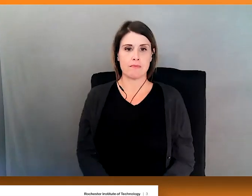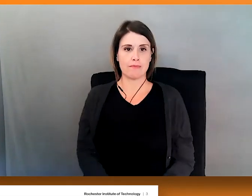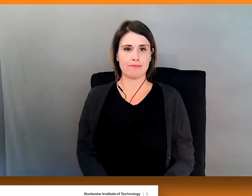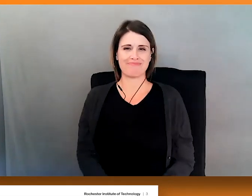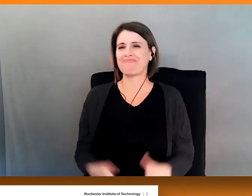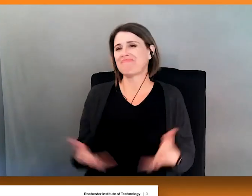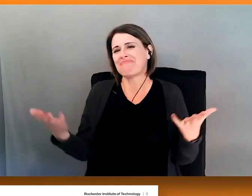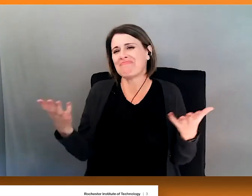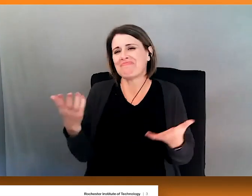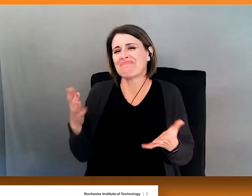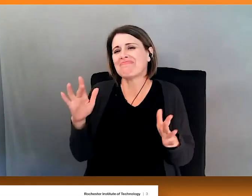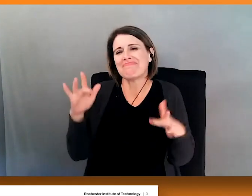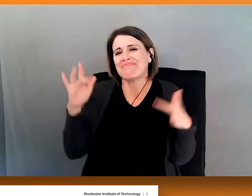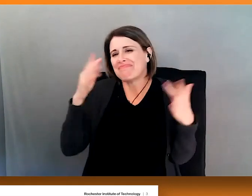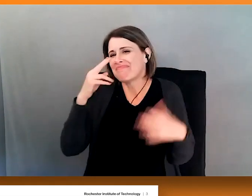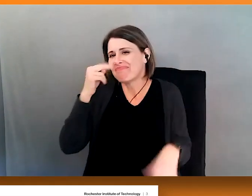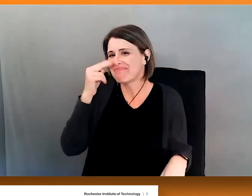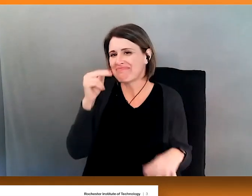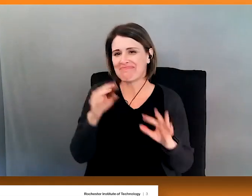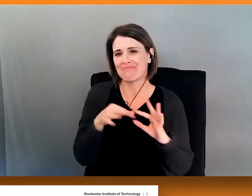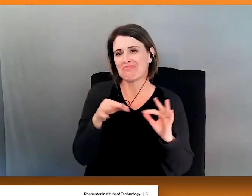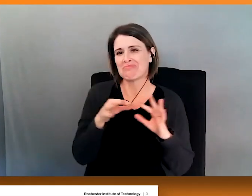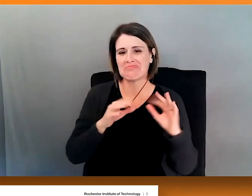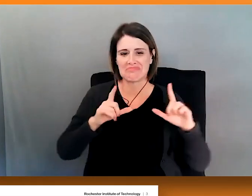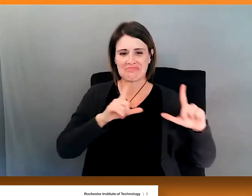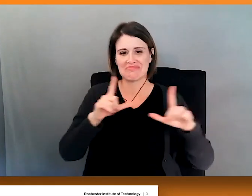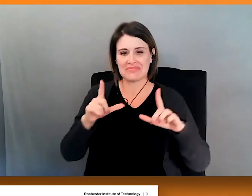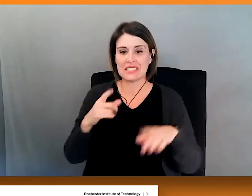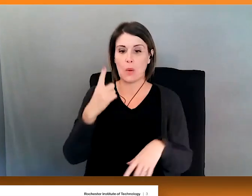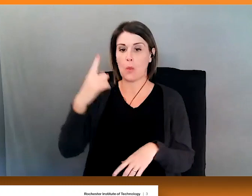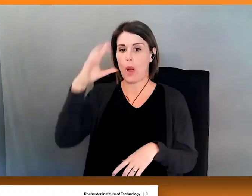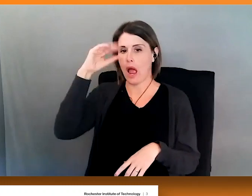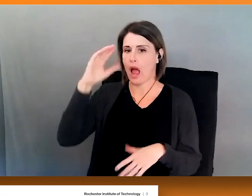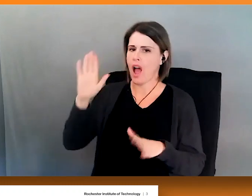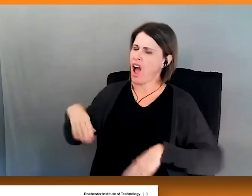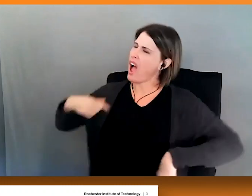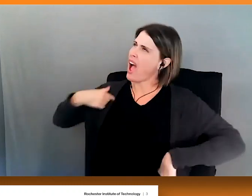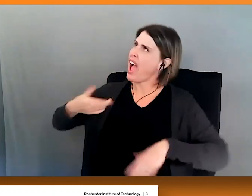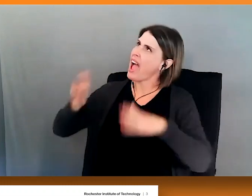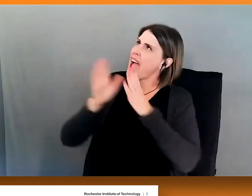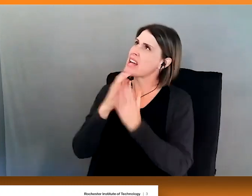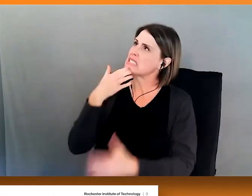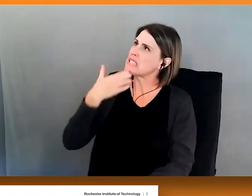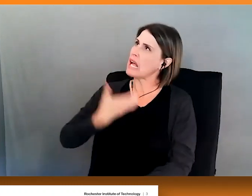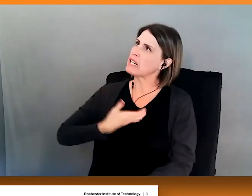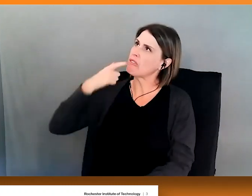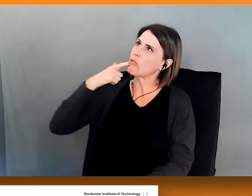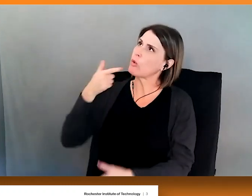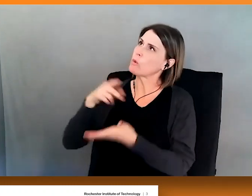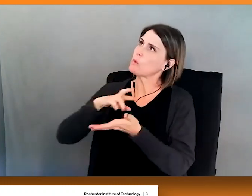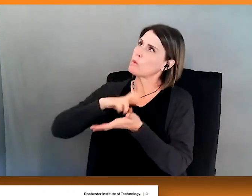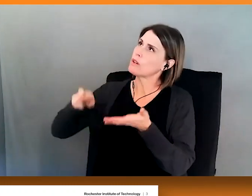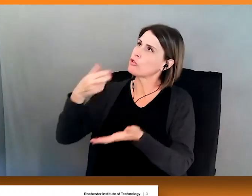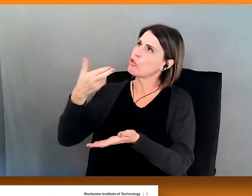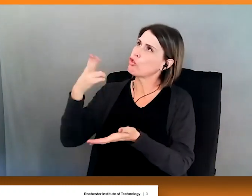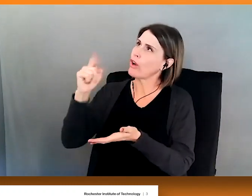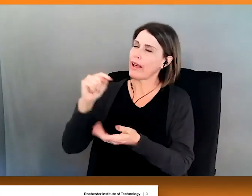I thought I would start off with this funny cartoon. The one gentleman is saying, "I asked Santa for a research grant," and the other person